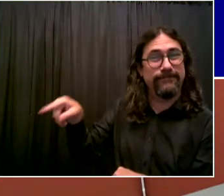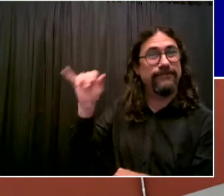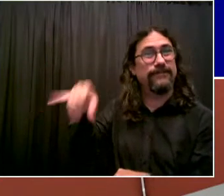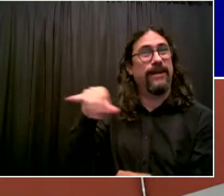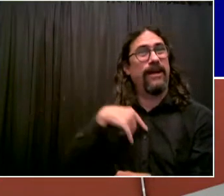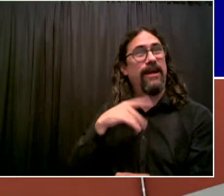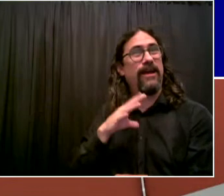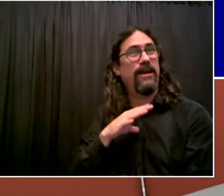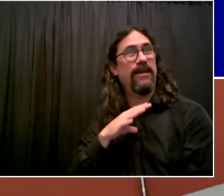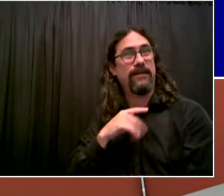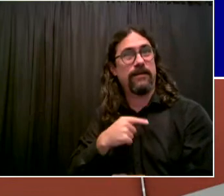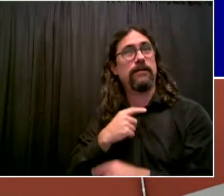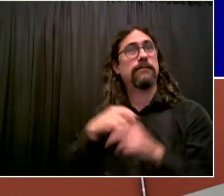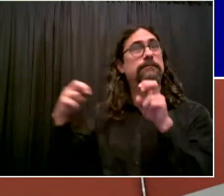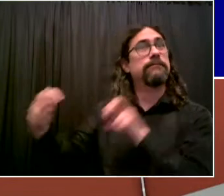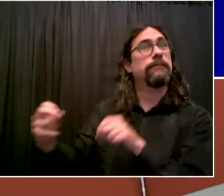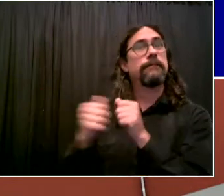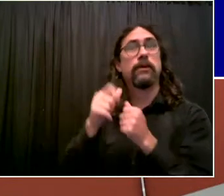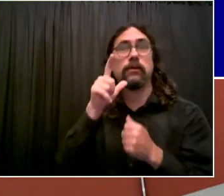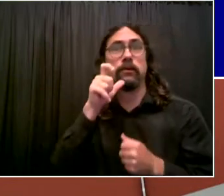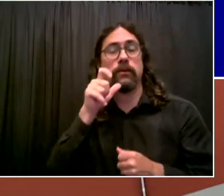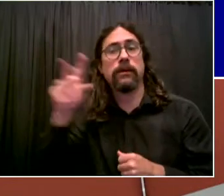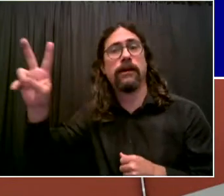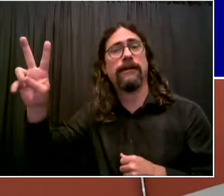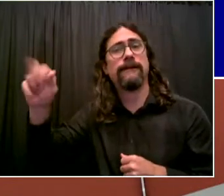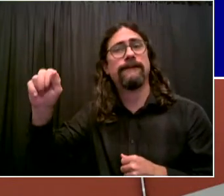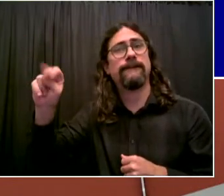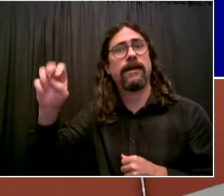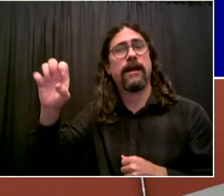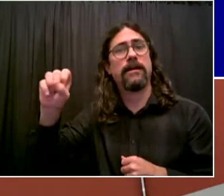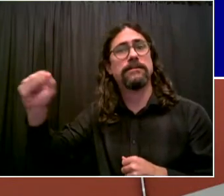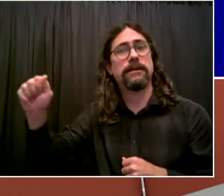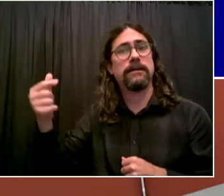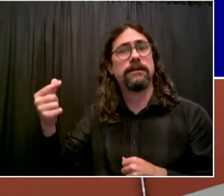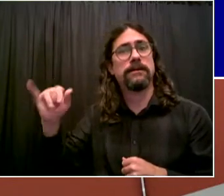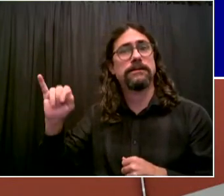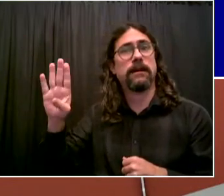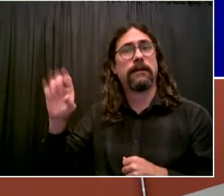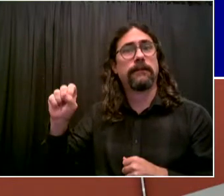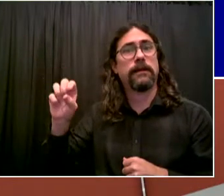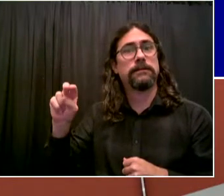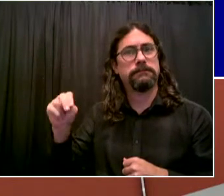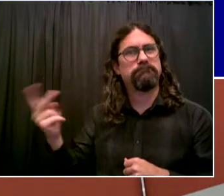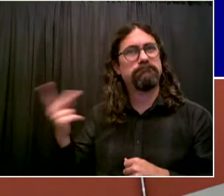LOVE IT. SOON TO BE SUCCESSFUL